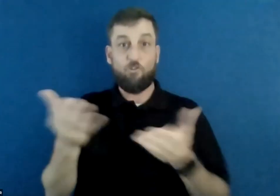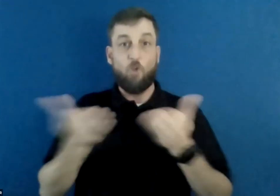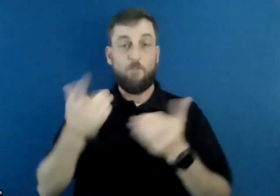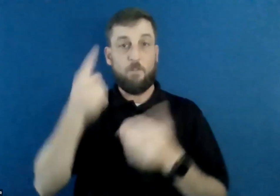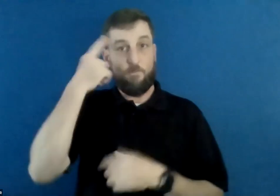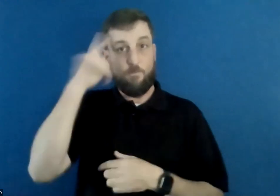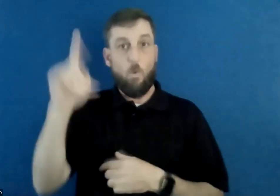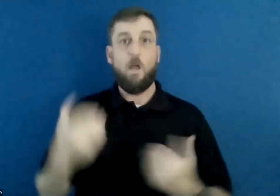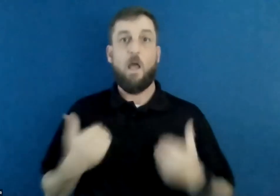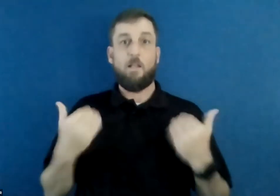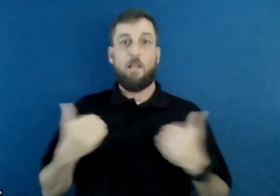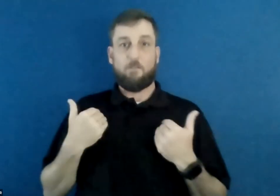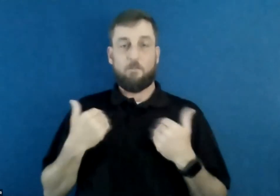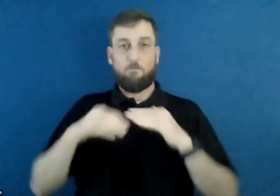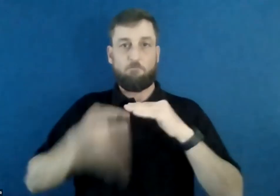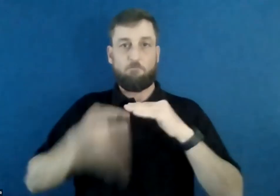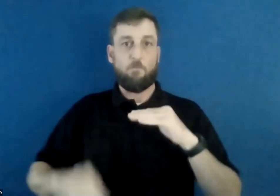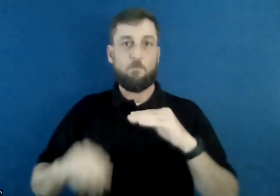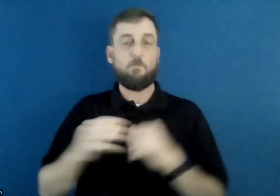population.